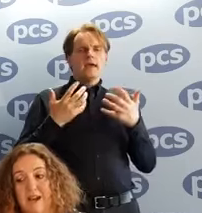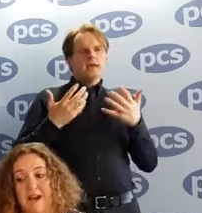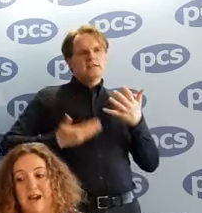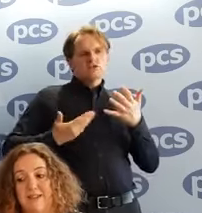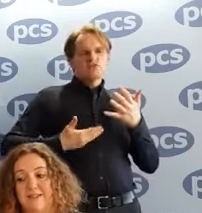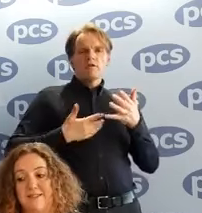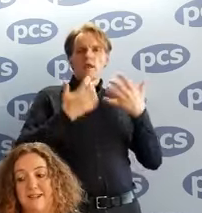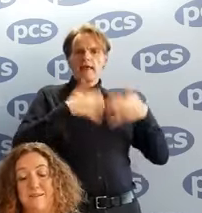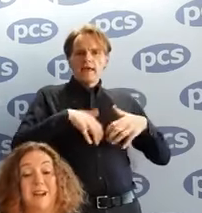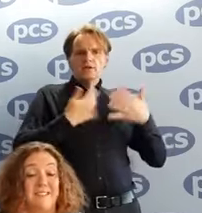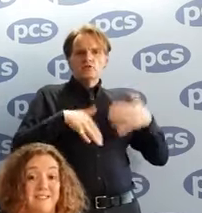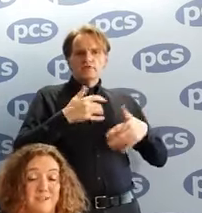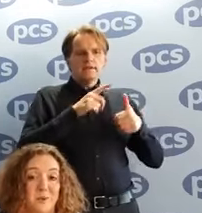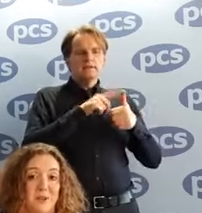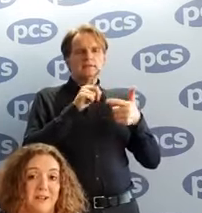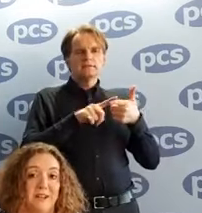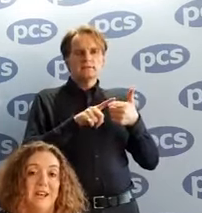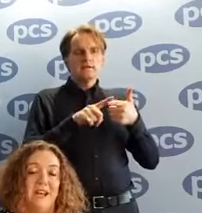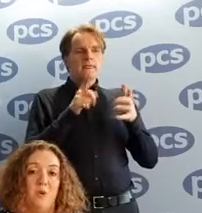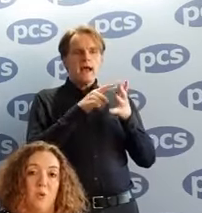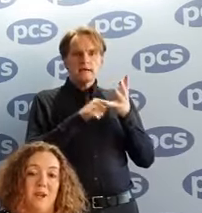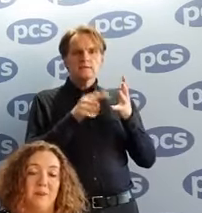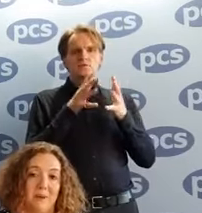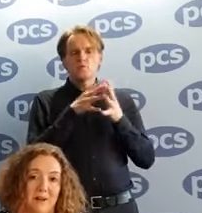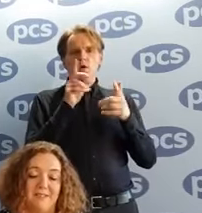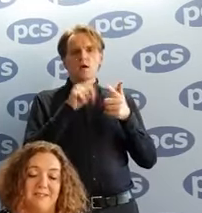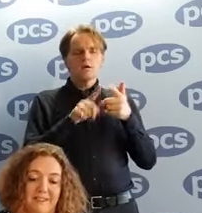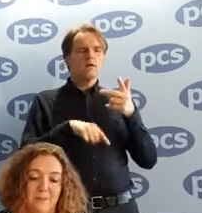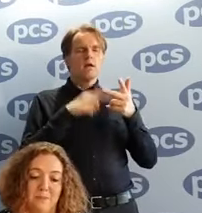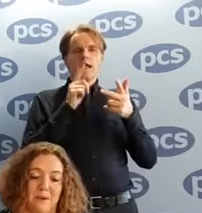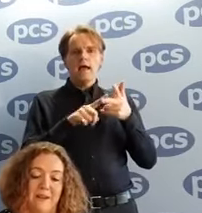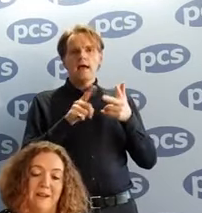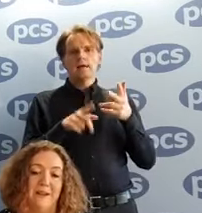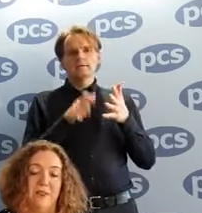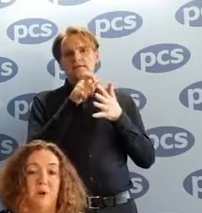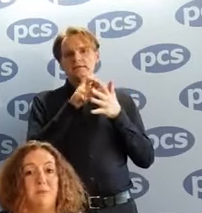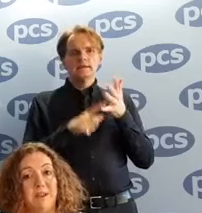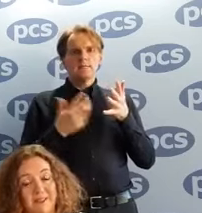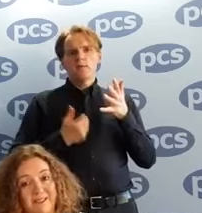and Access to Work, in all other parts of the DWP there won't be the